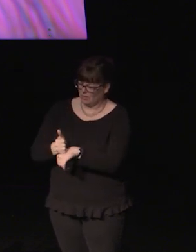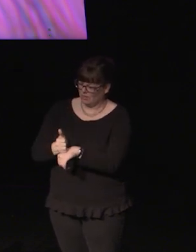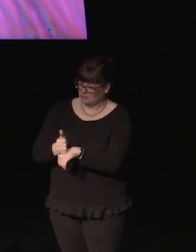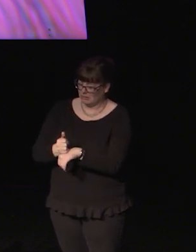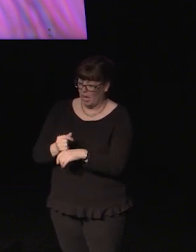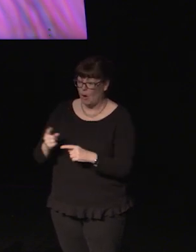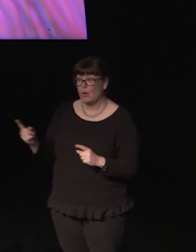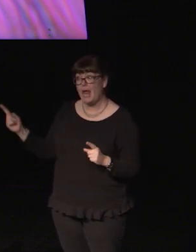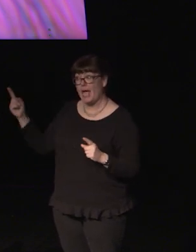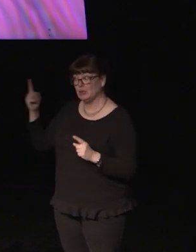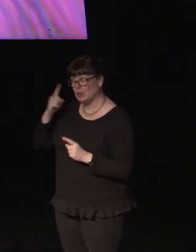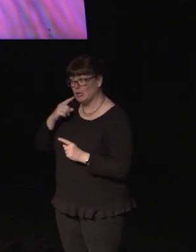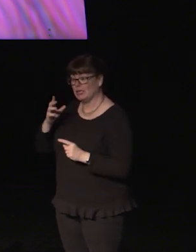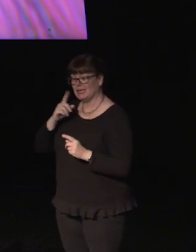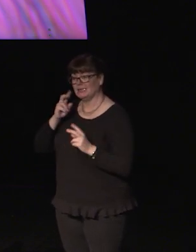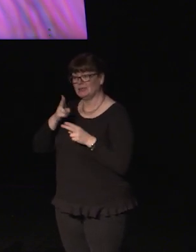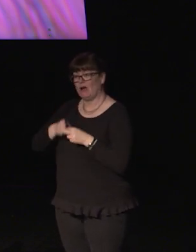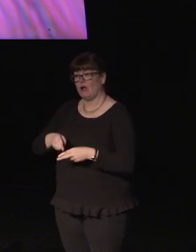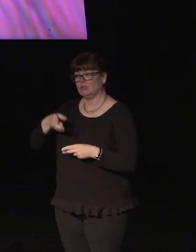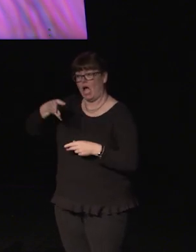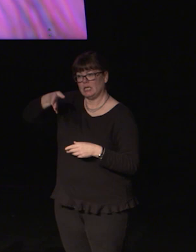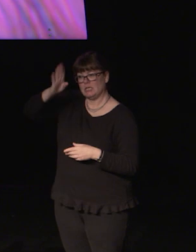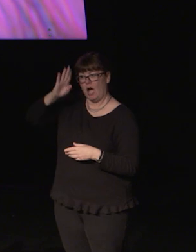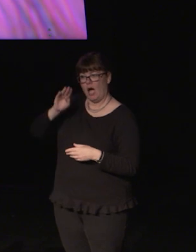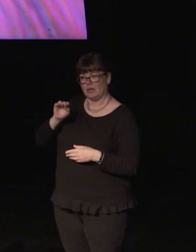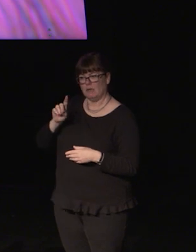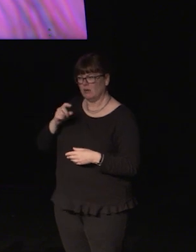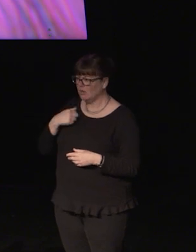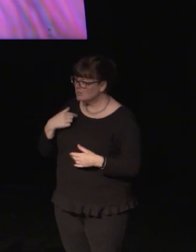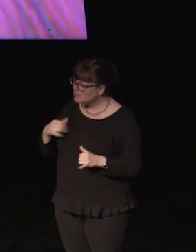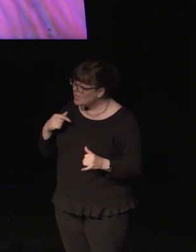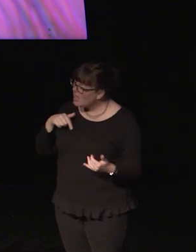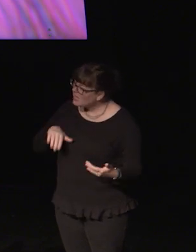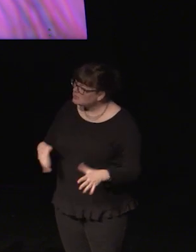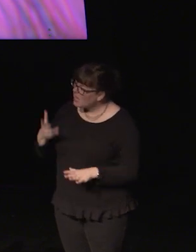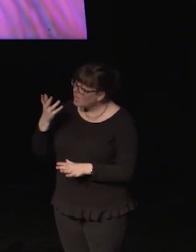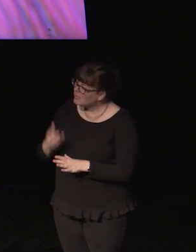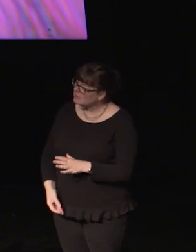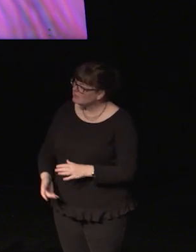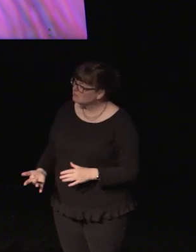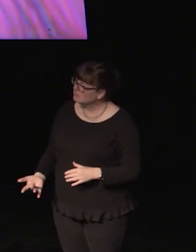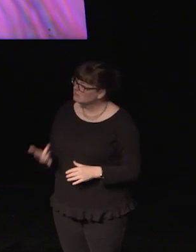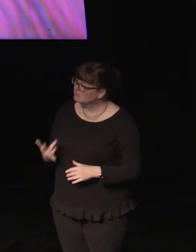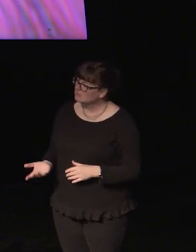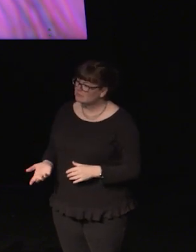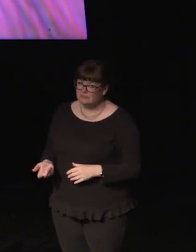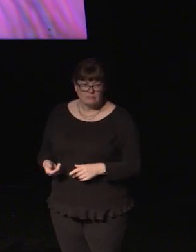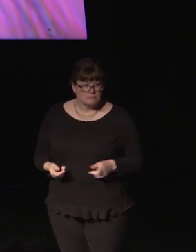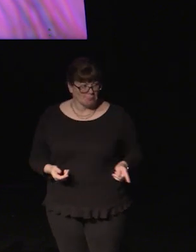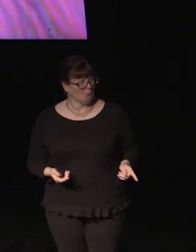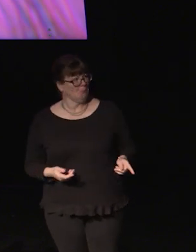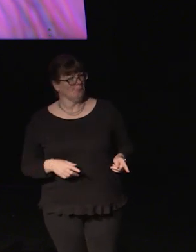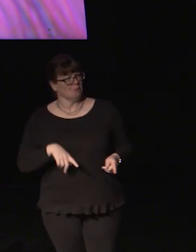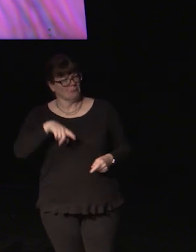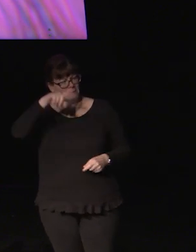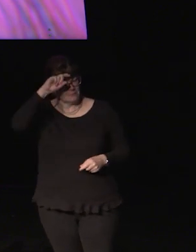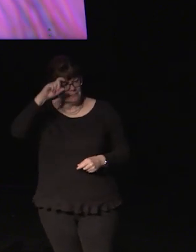as a God Mode, but I still died, so... JESSE LAUGHS STEVE LAUGHS No. -Who know how that happened? I'm very good,